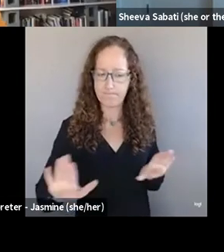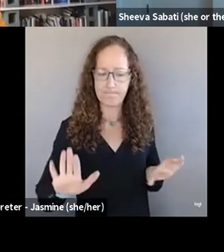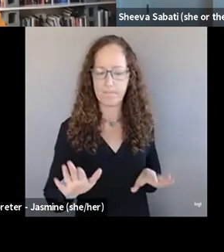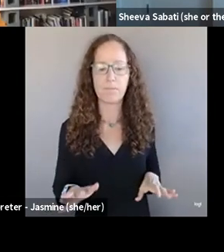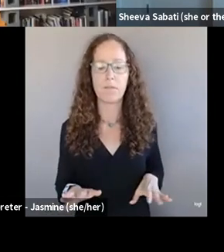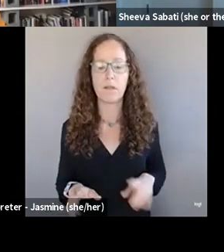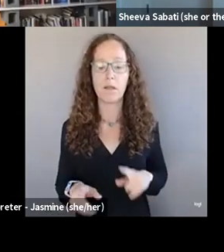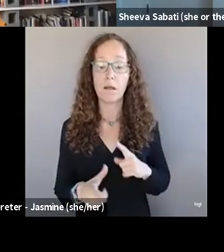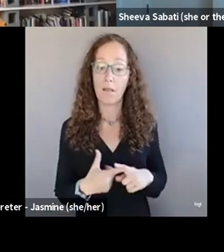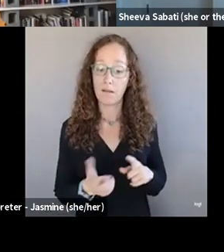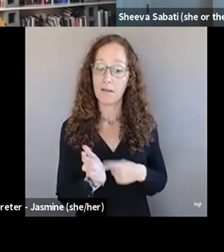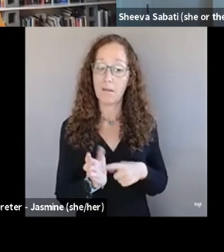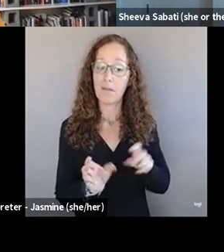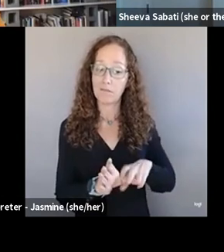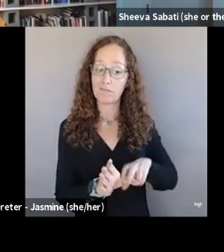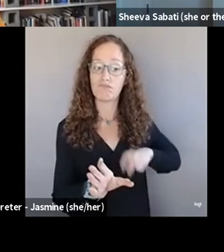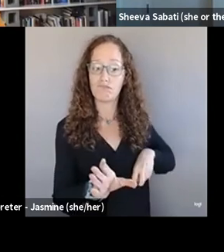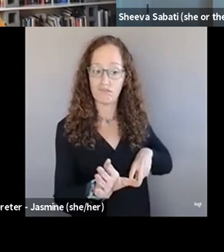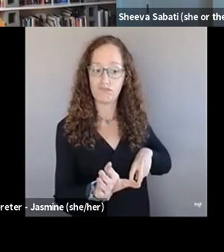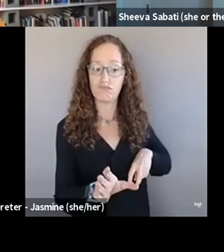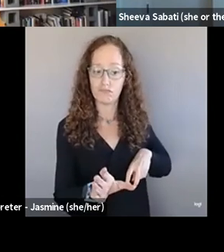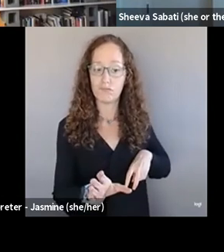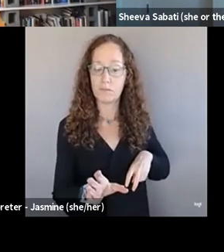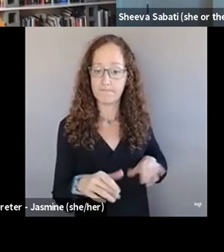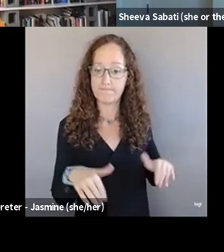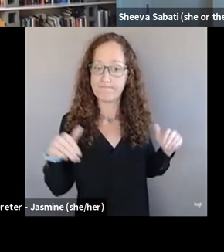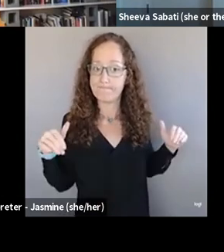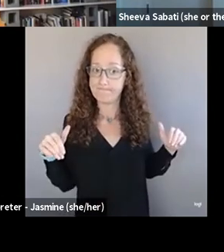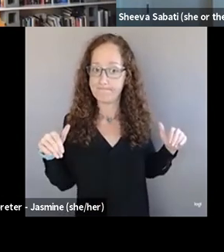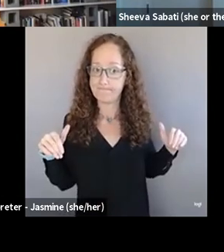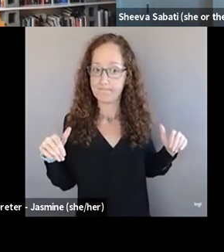necessary. So as much as practice is necessary, every